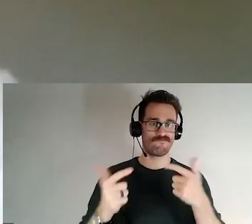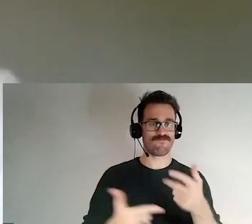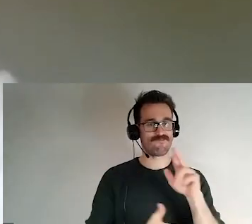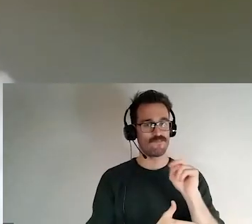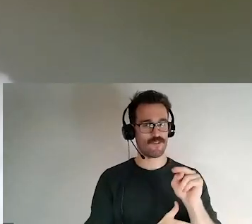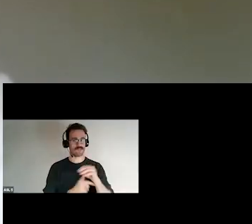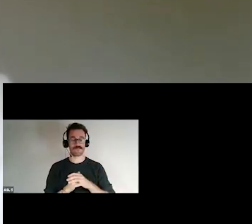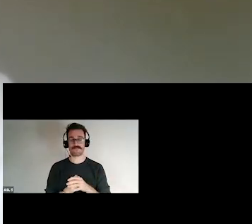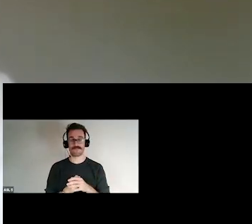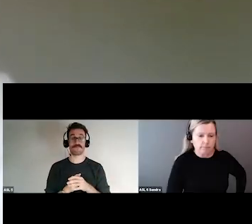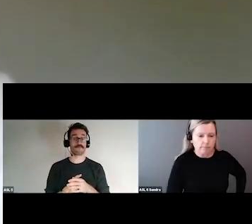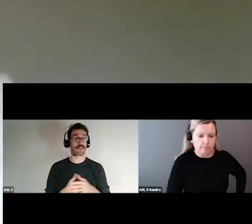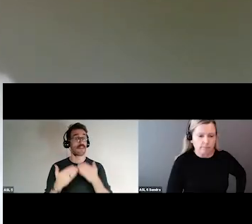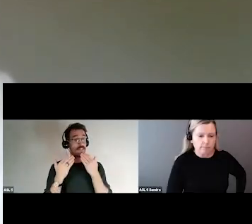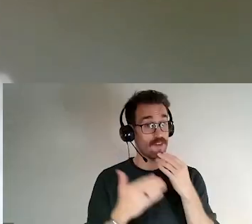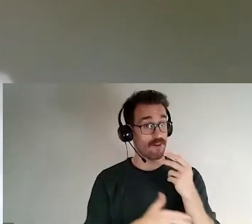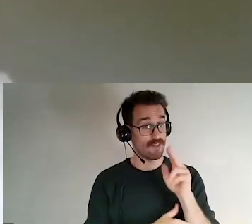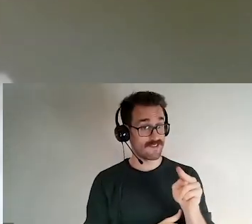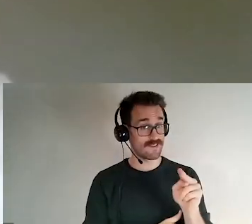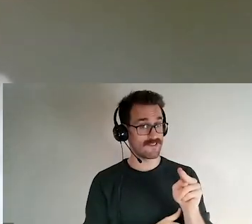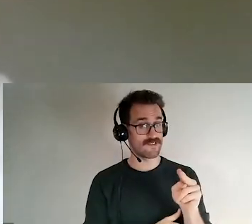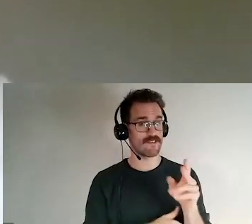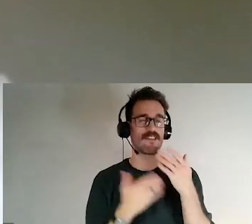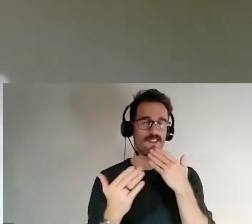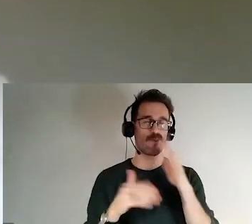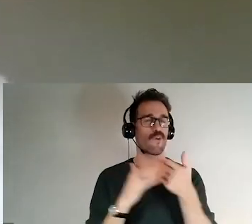Thank you Helen, and thanks to all of the presenters for a great session.